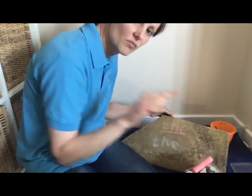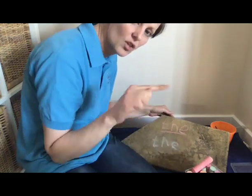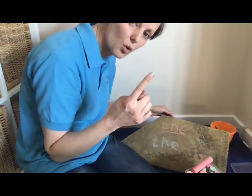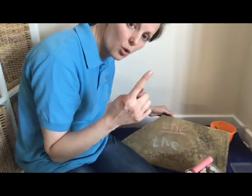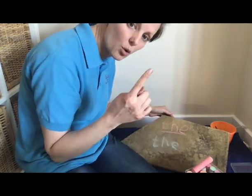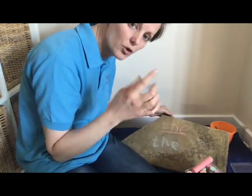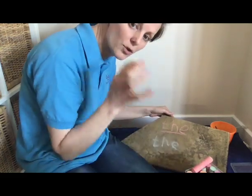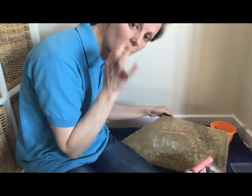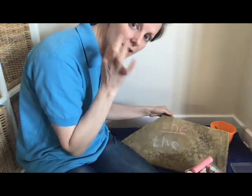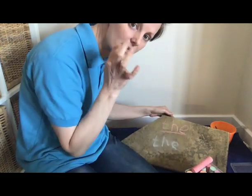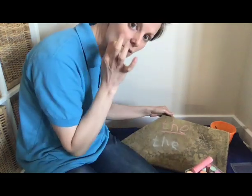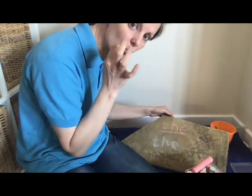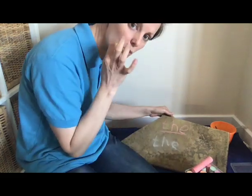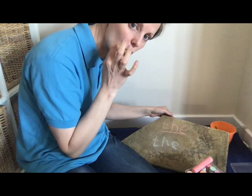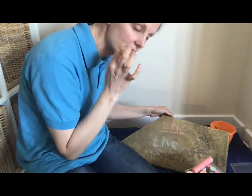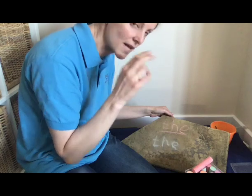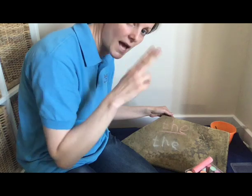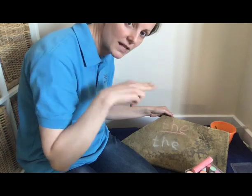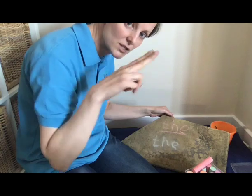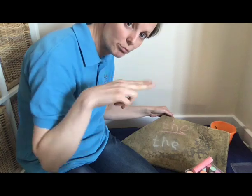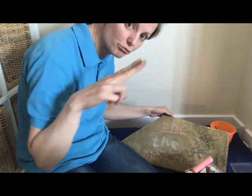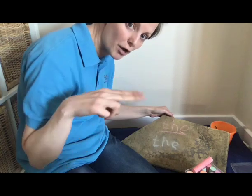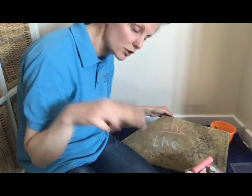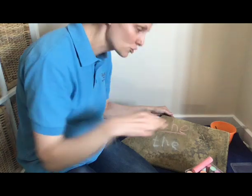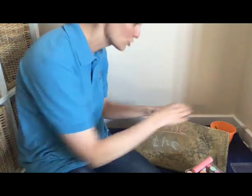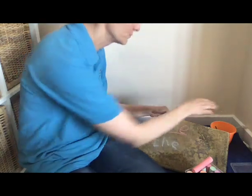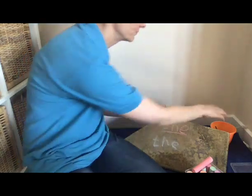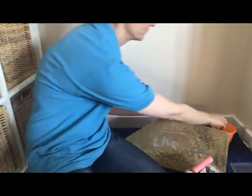Or you can get some water and a brush.